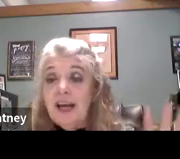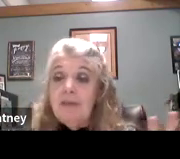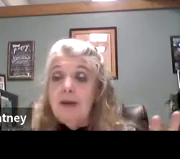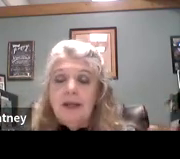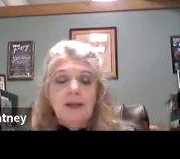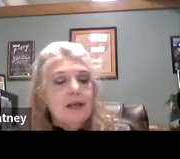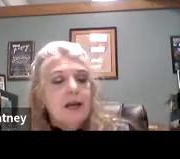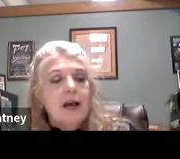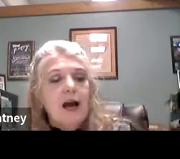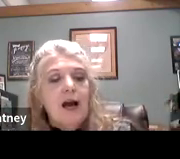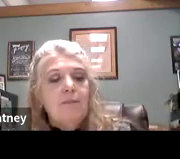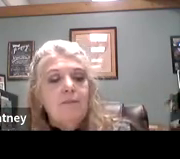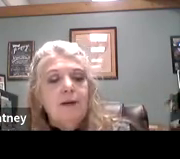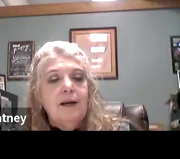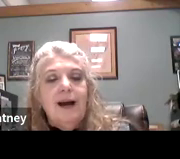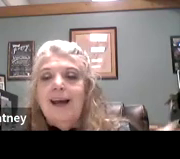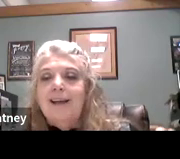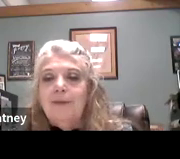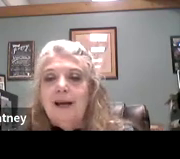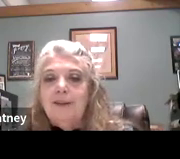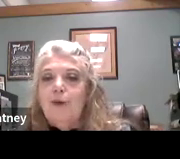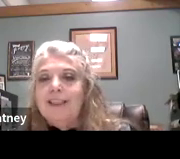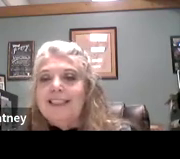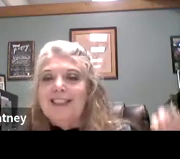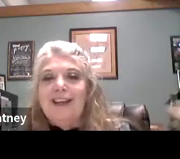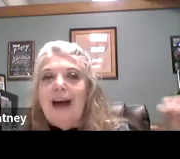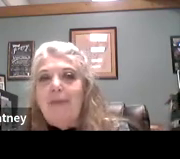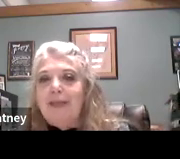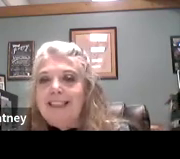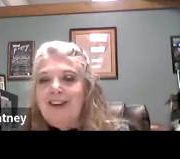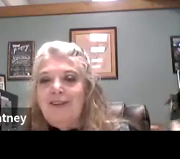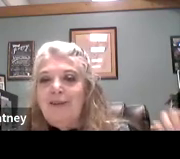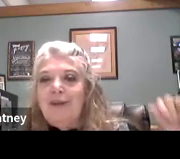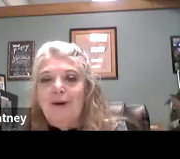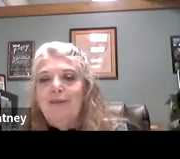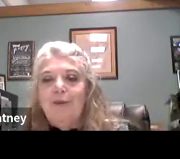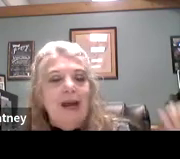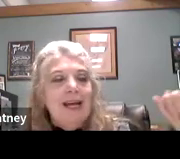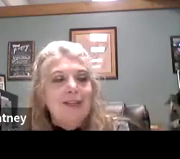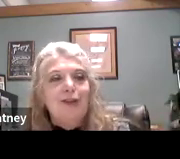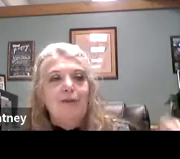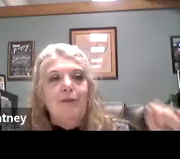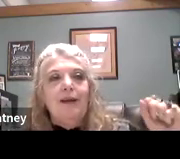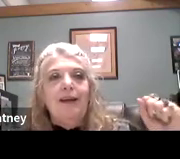And you know, um, I hope I make it happen here every day. When I end a meeting with my staff, first of all I hate meetings.